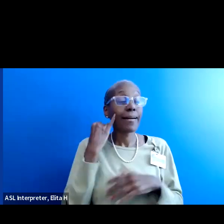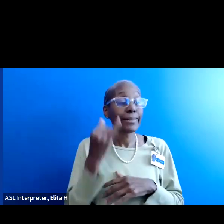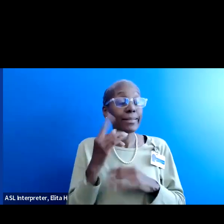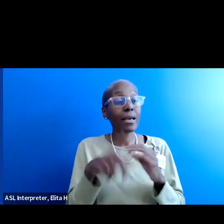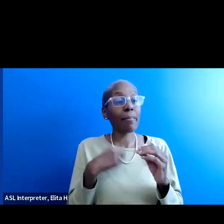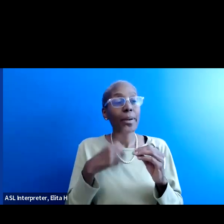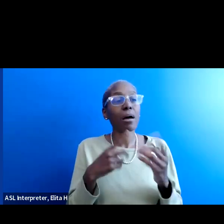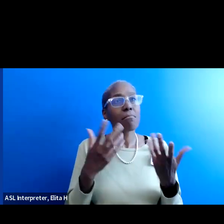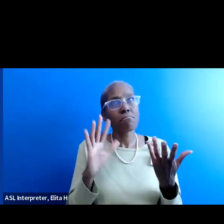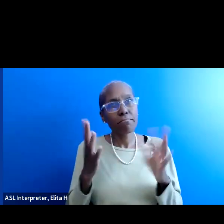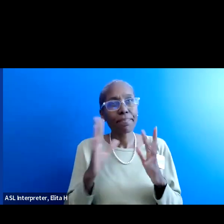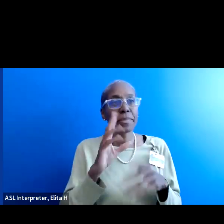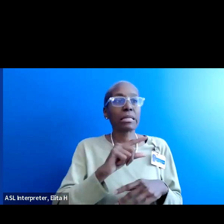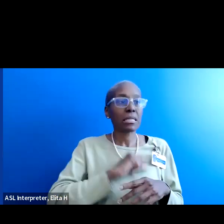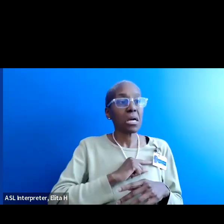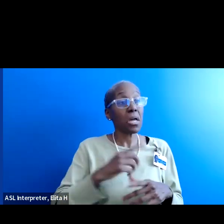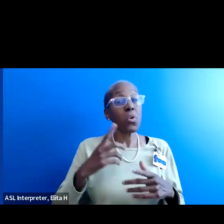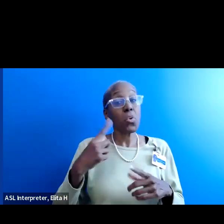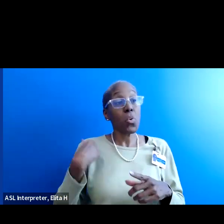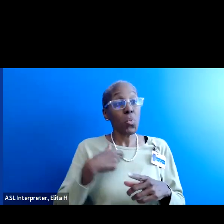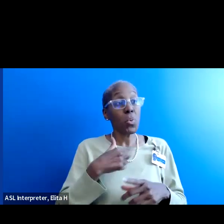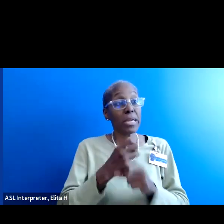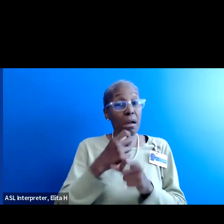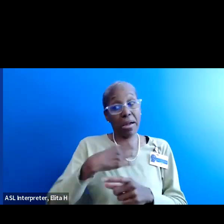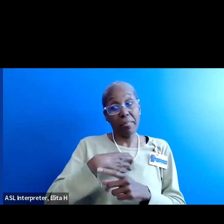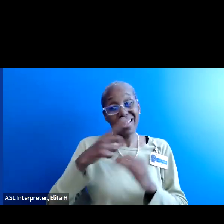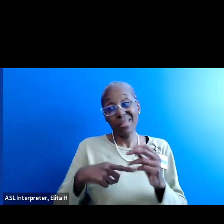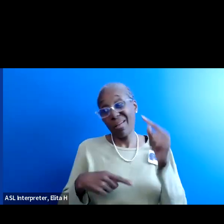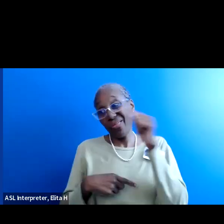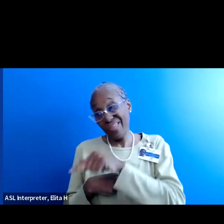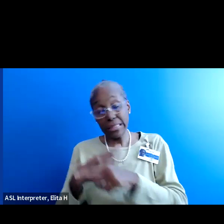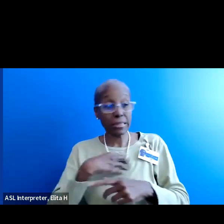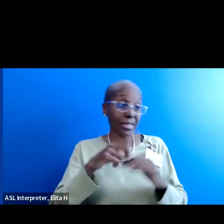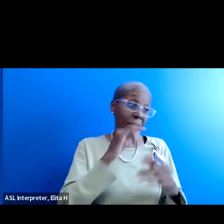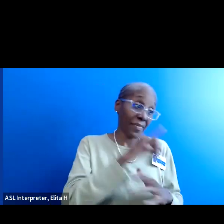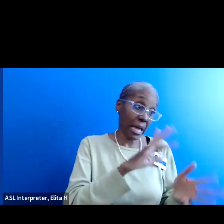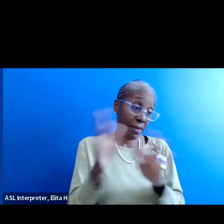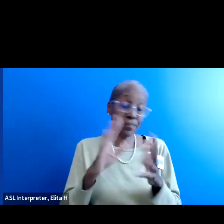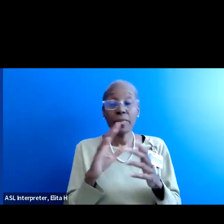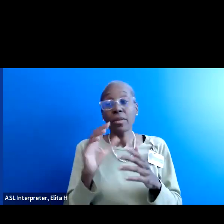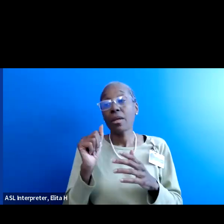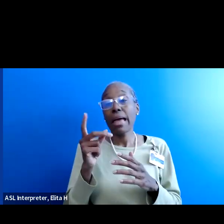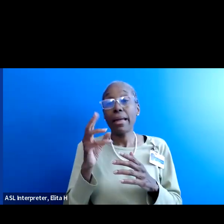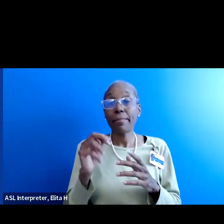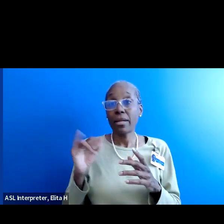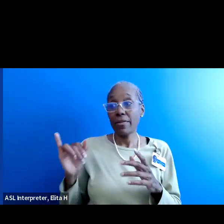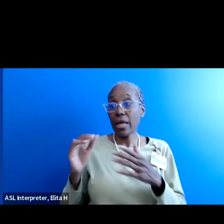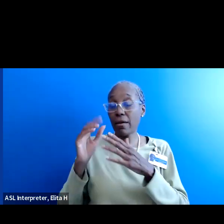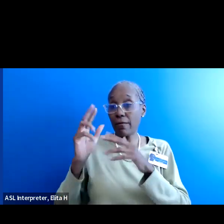the type of complaints they receive. And if the administrator or leadership of that facility works well with